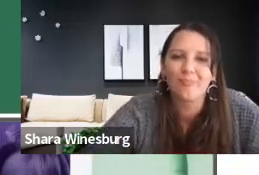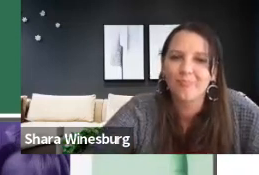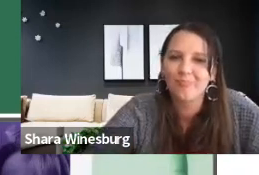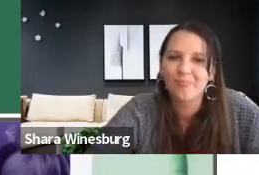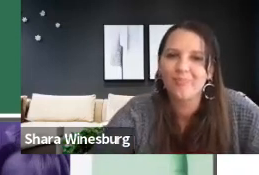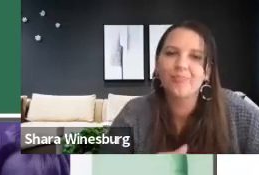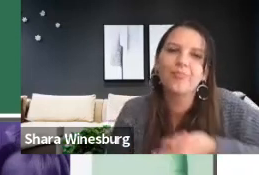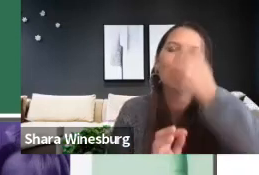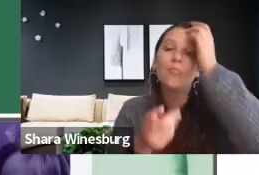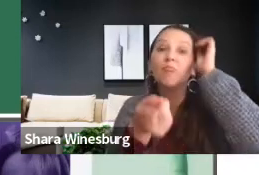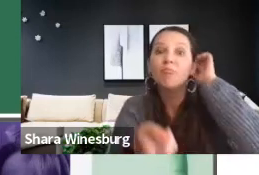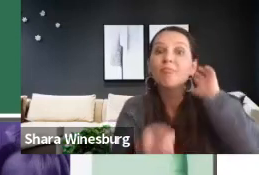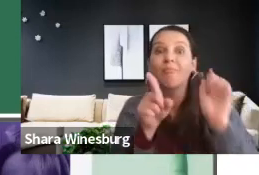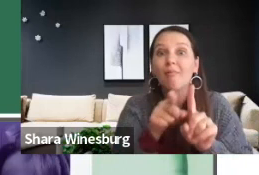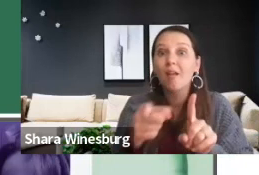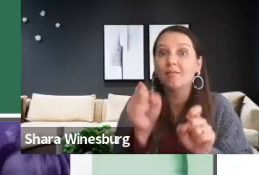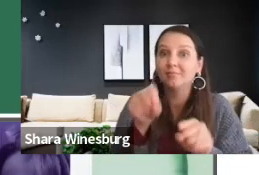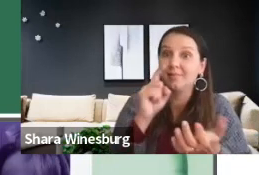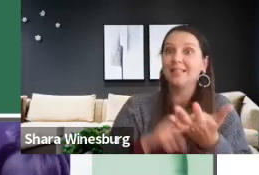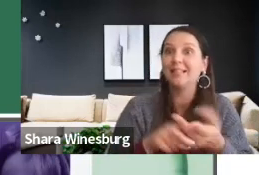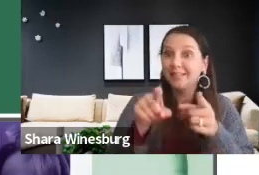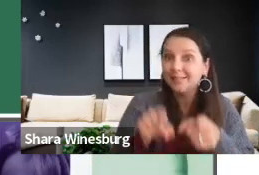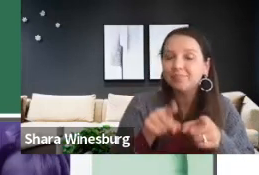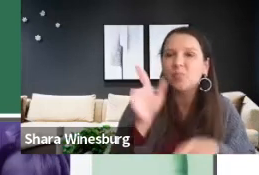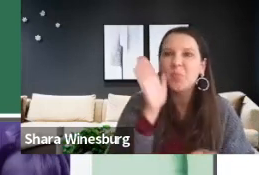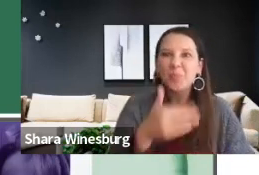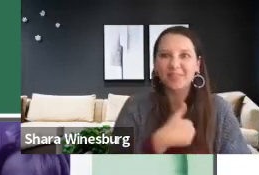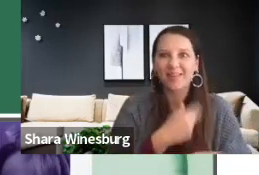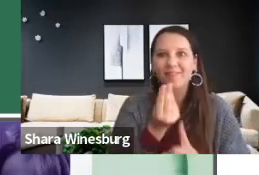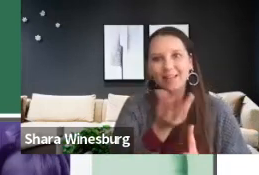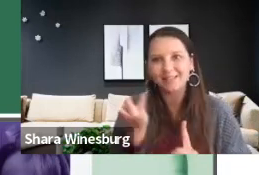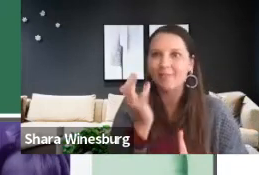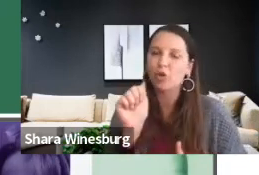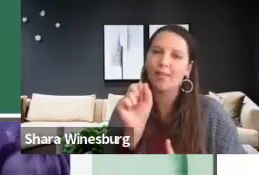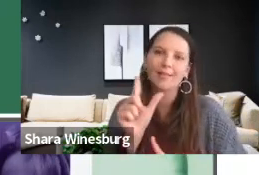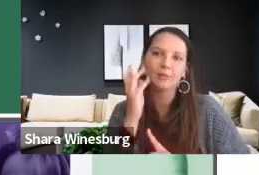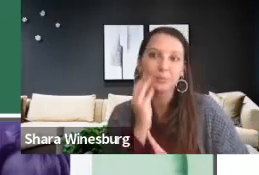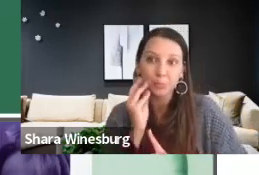you are also eligible to learn sign language through the program.